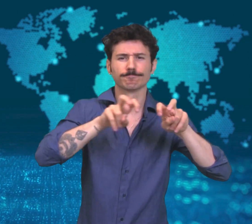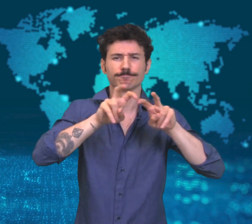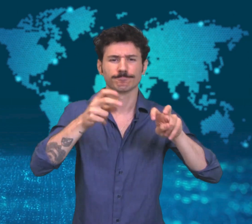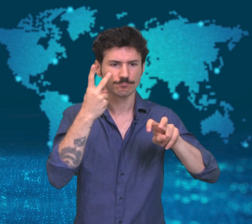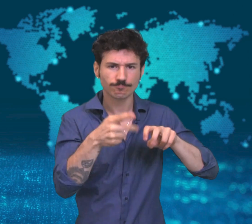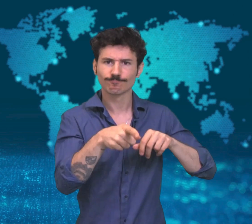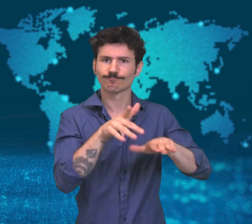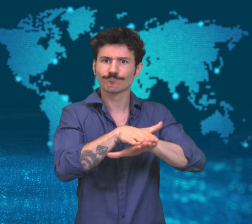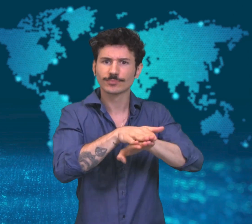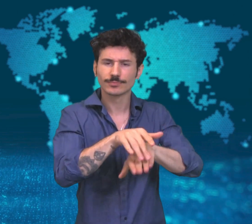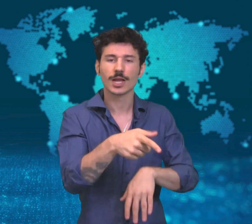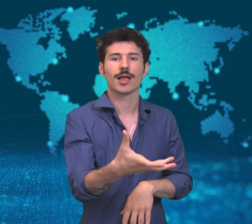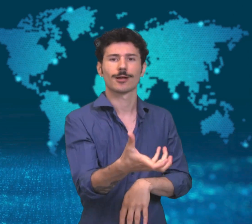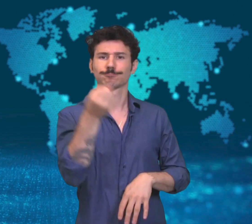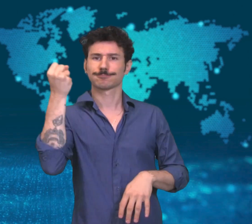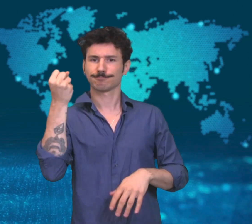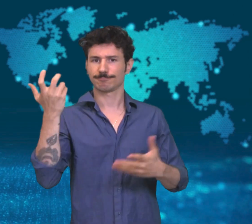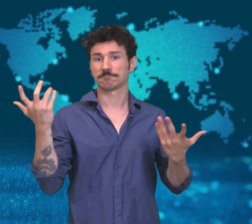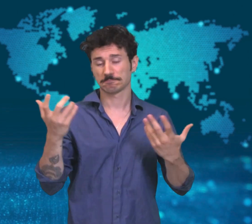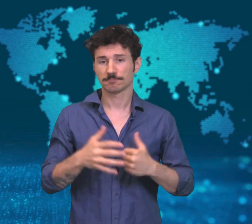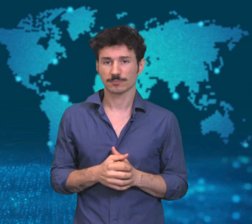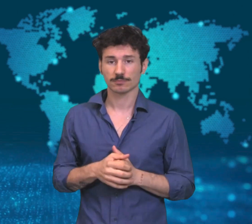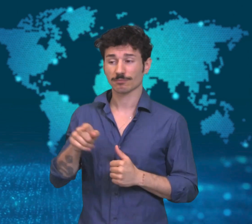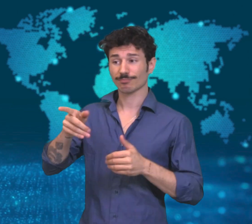1900s by scientific explorers.